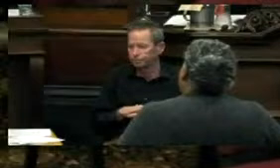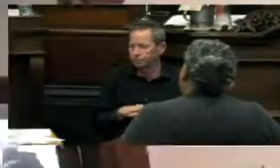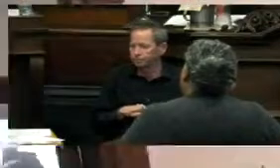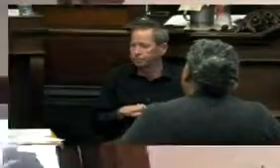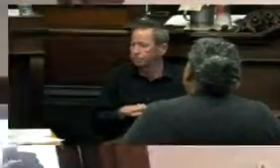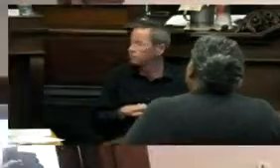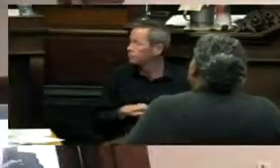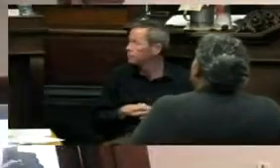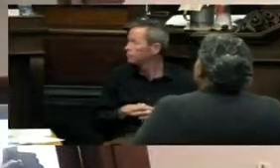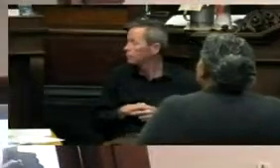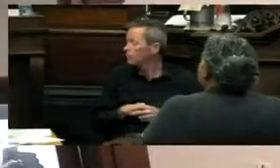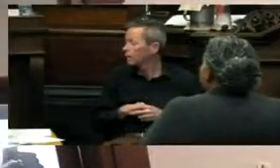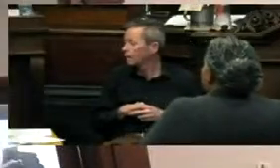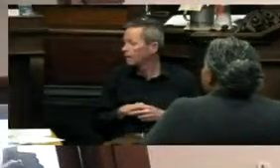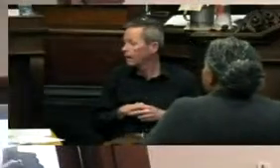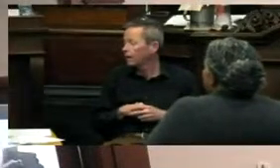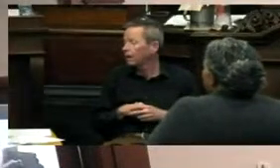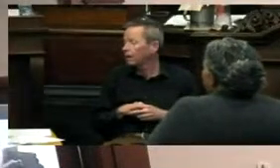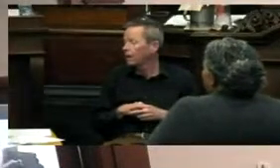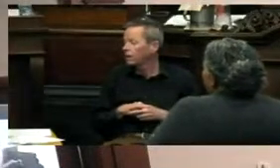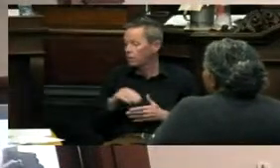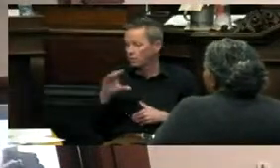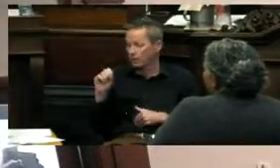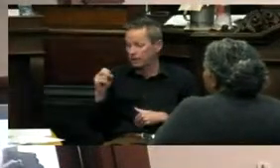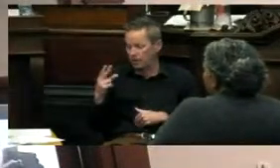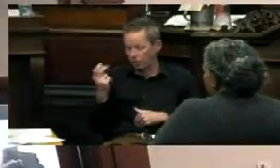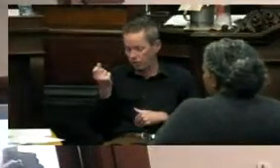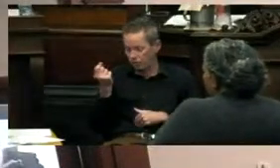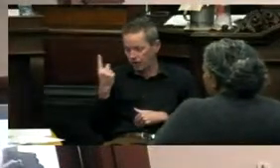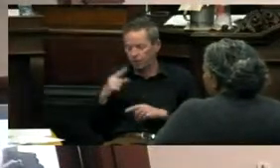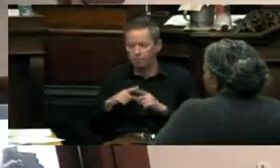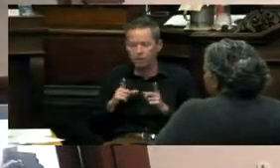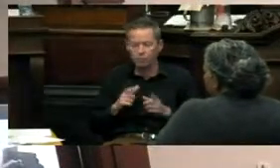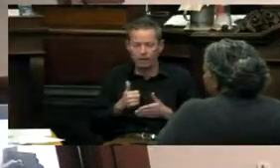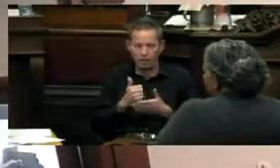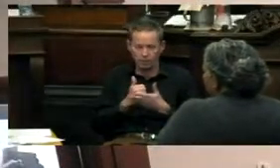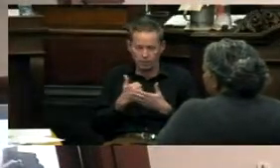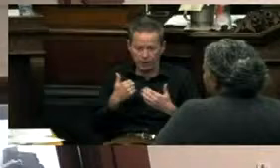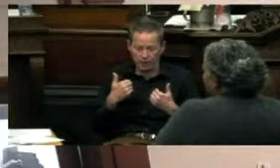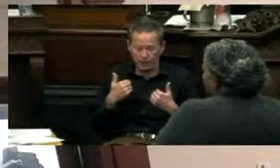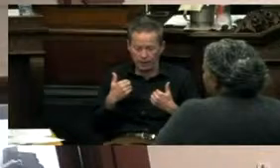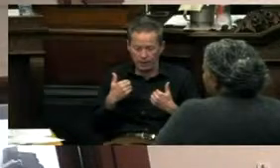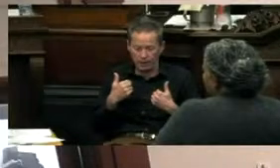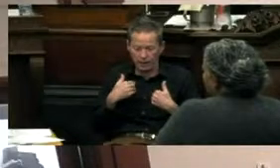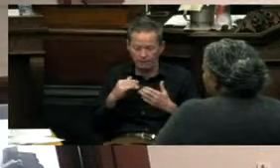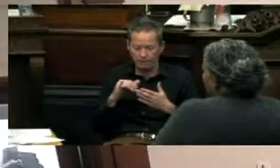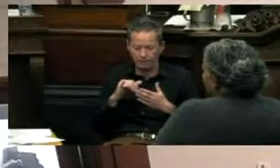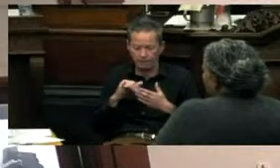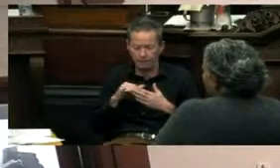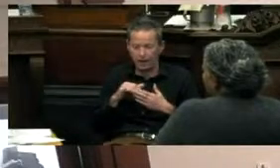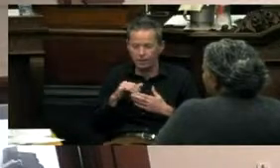those involved in policing. I think beyond the stakeholder